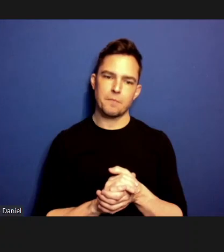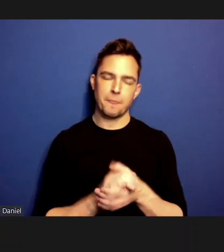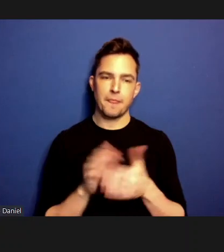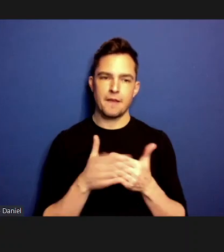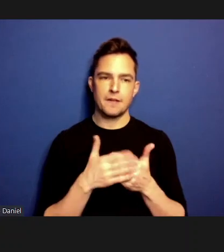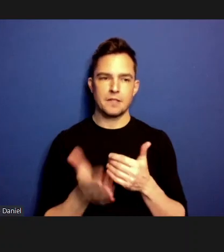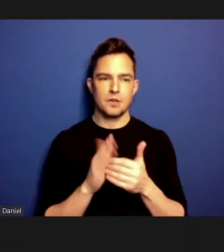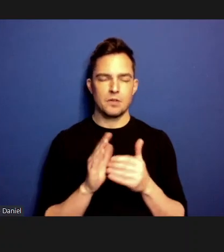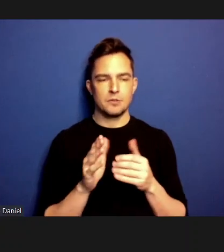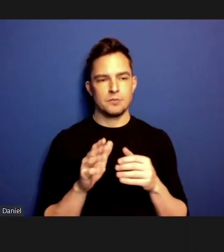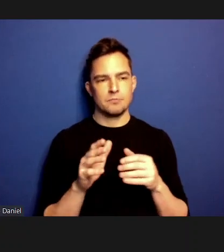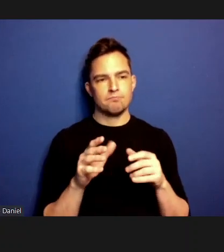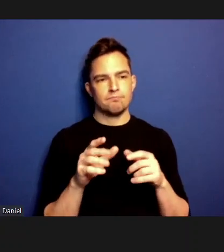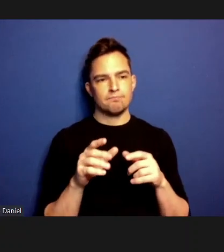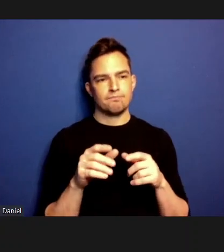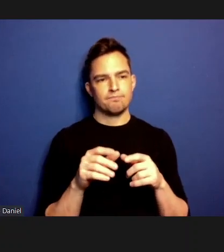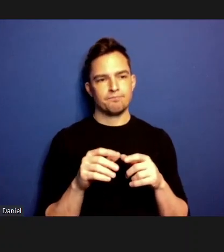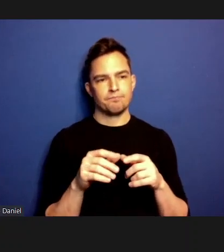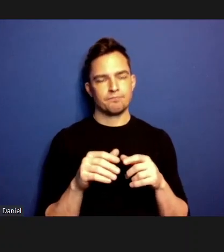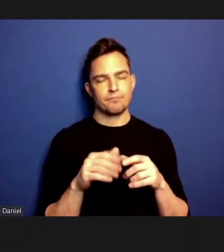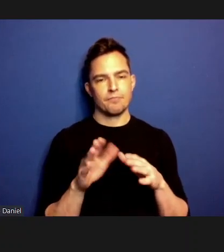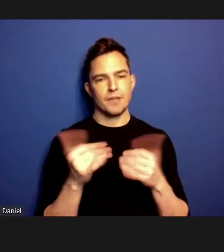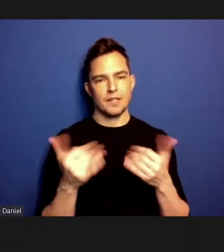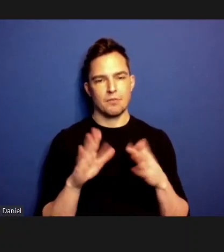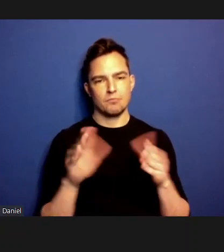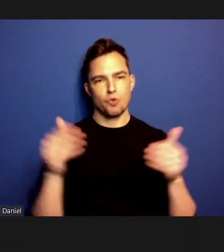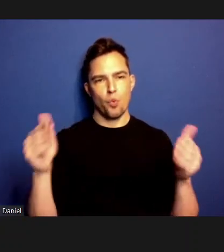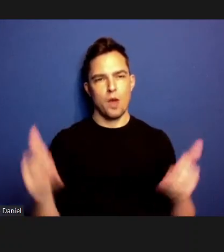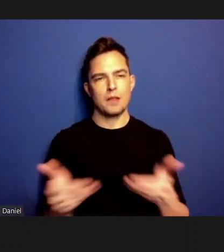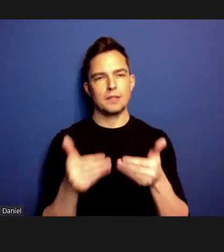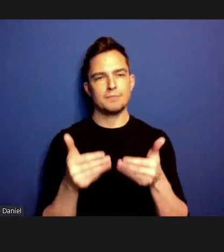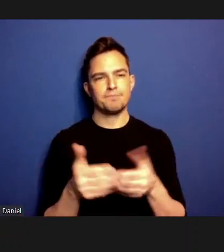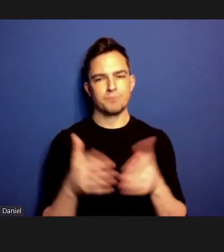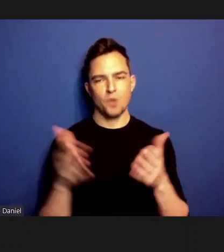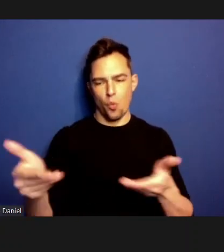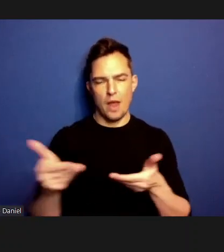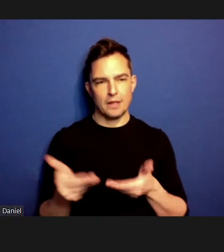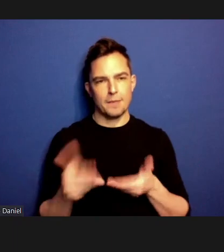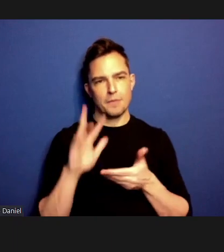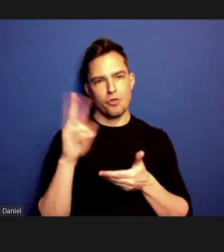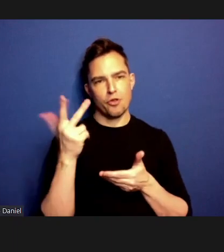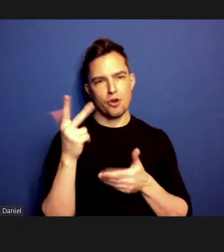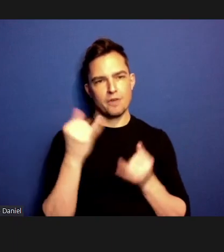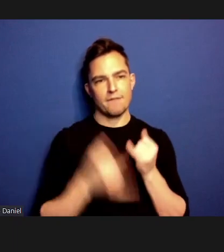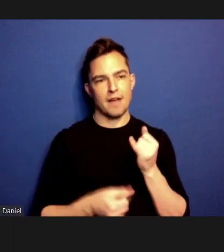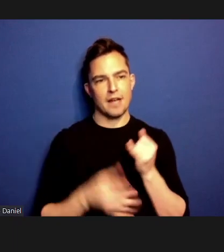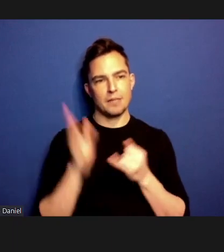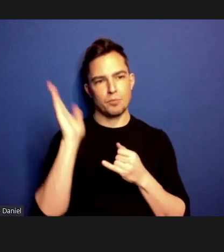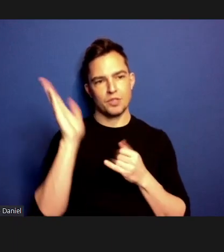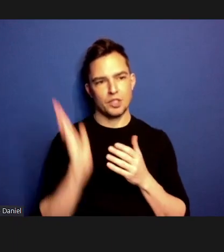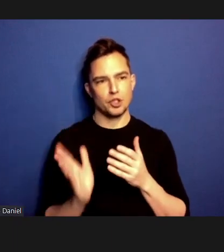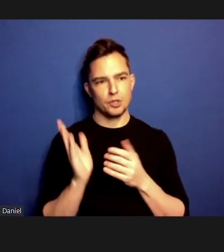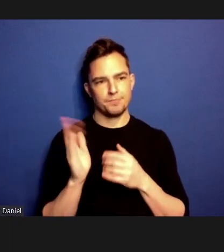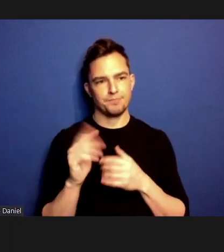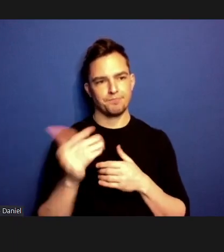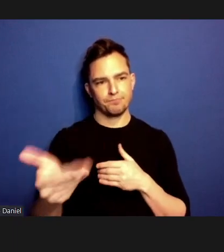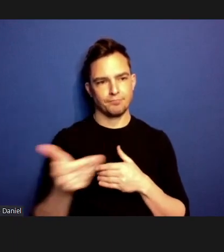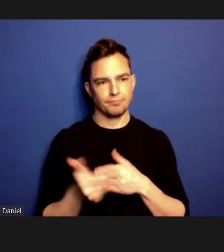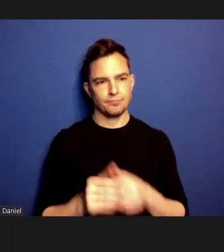to... I'd like to now welcome or introduce our third and final presenter. Excuse me,